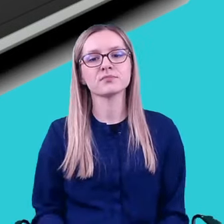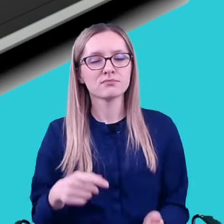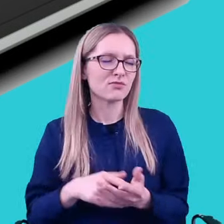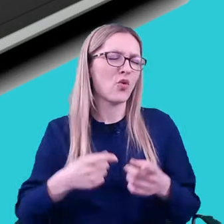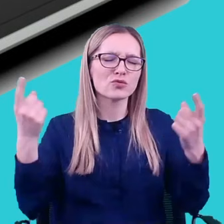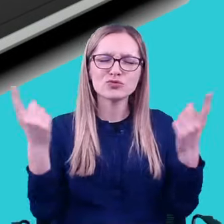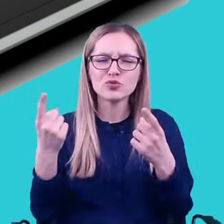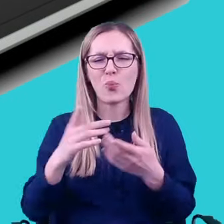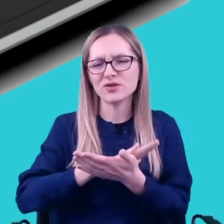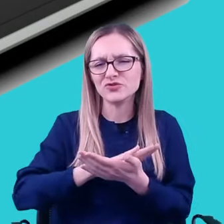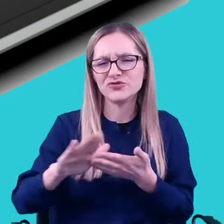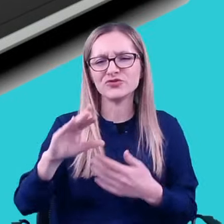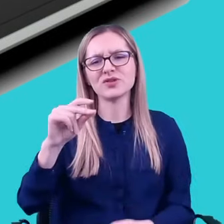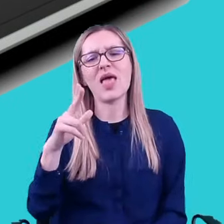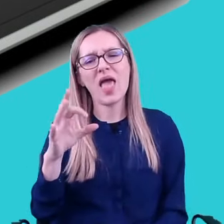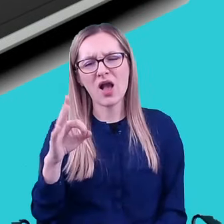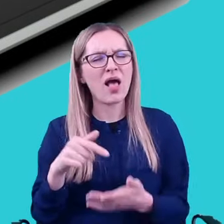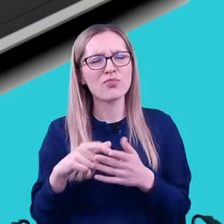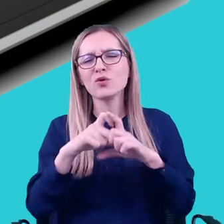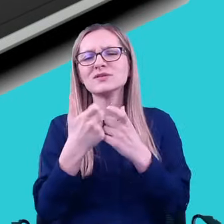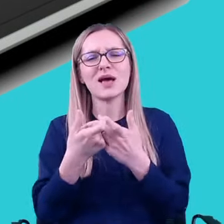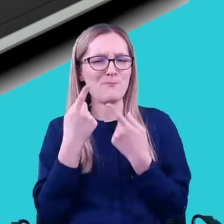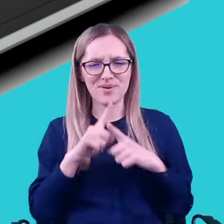But there is a catch: we have to produce hydrogen somehow.